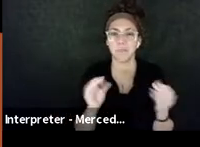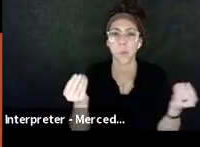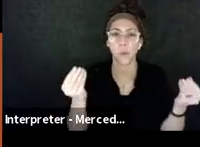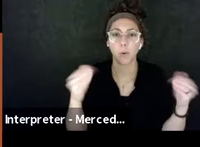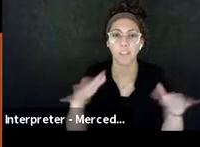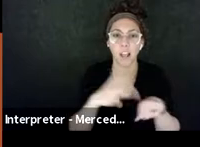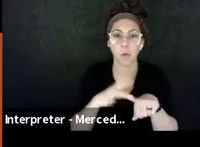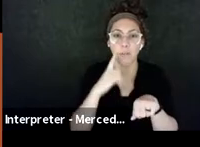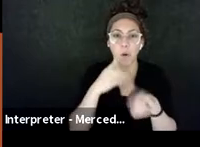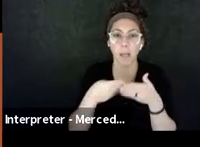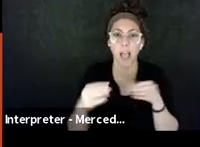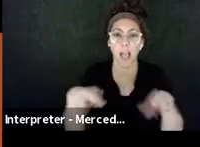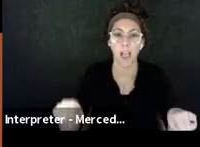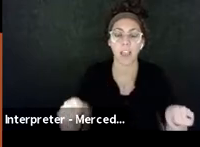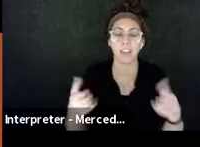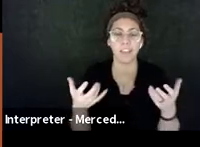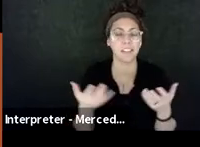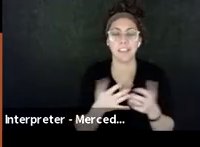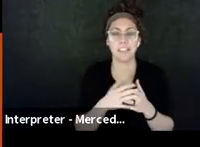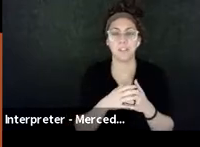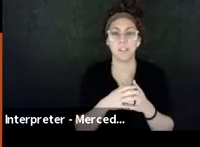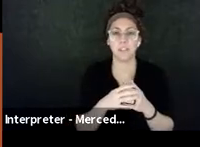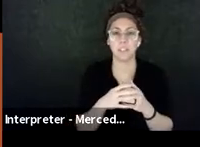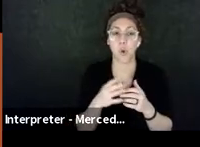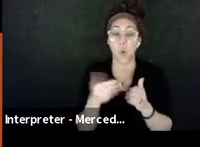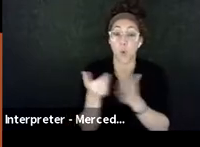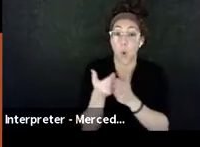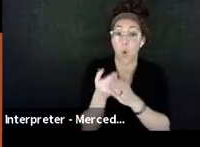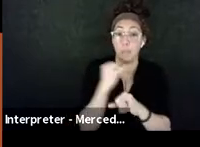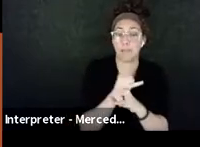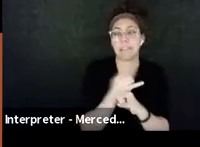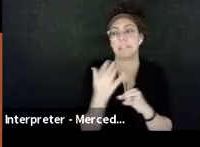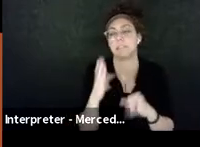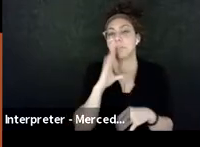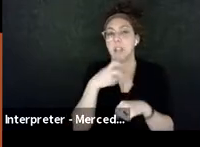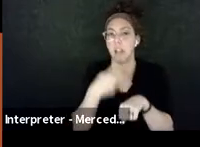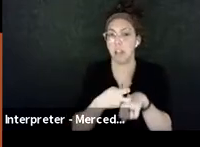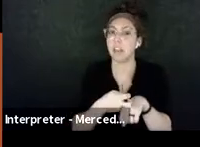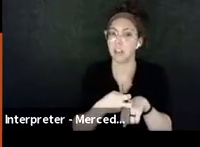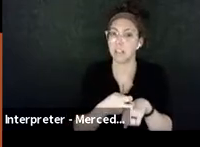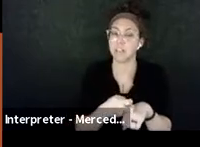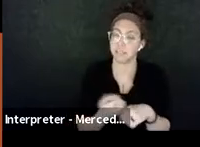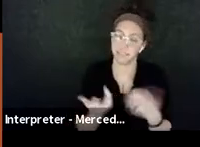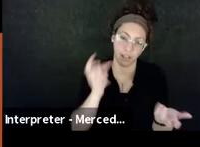Natalie Chavez: And so that that proximity will be a challenge. And those are going to be conversations that we're going to, we're going to have in